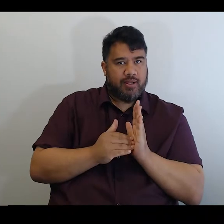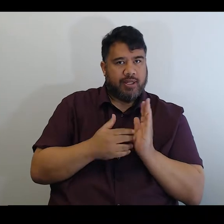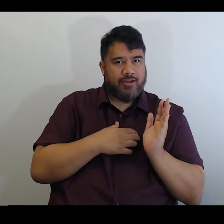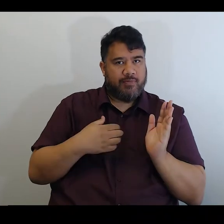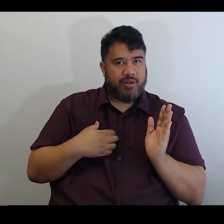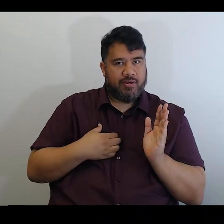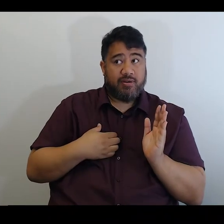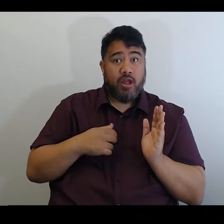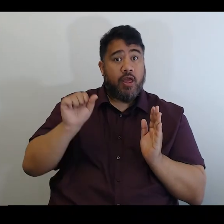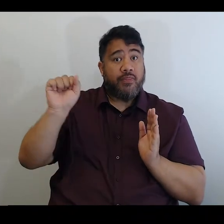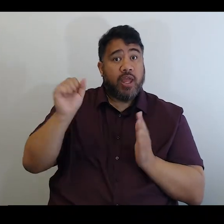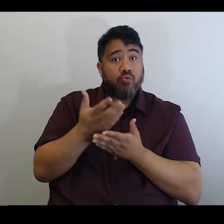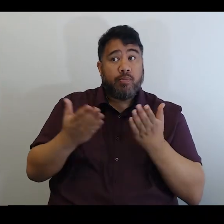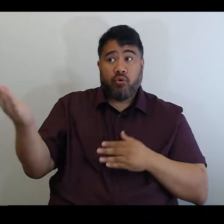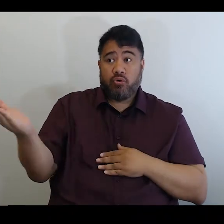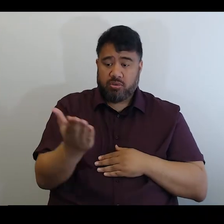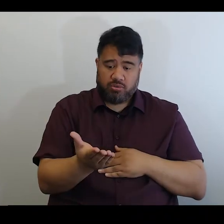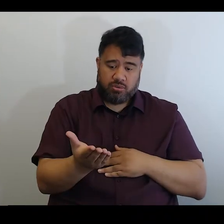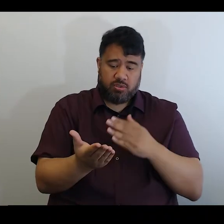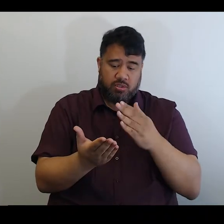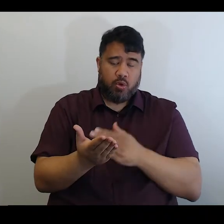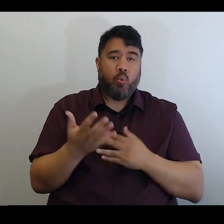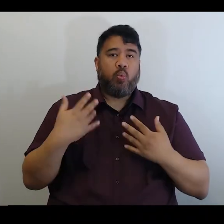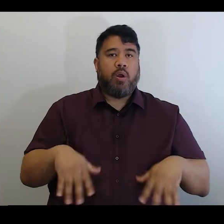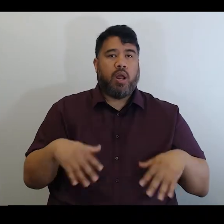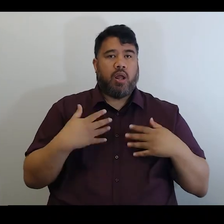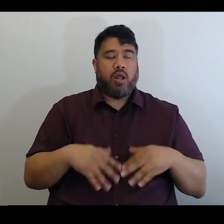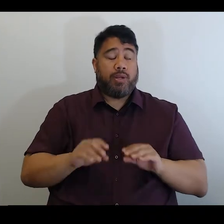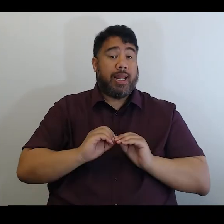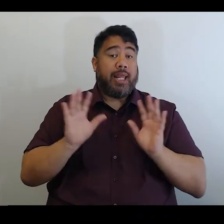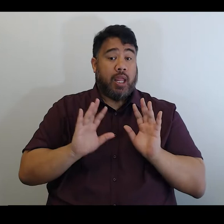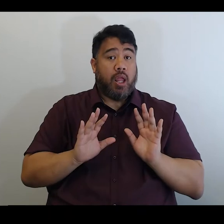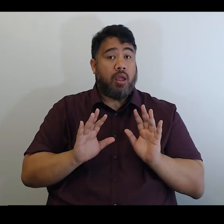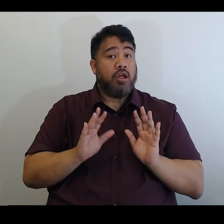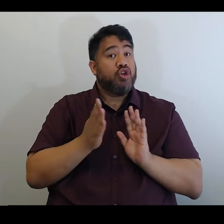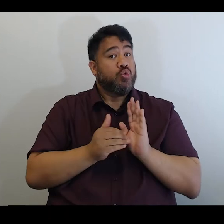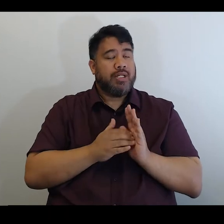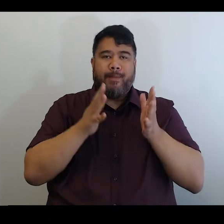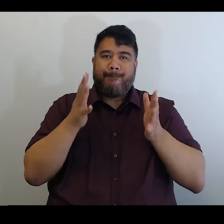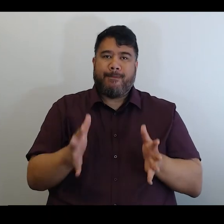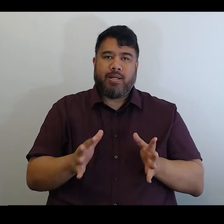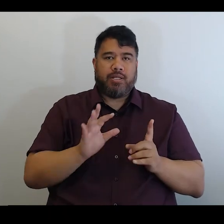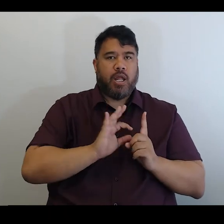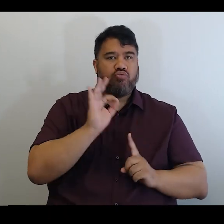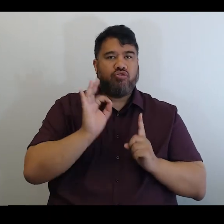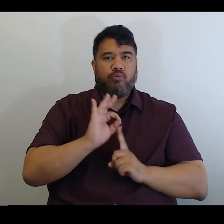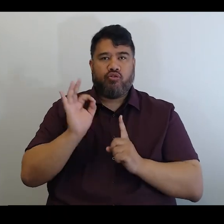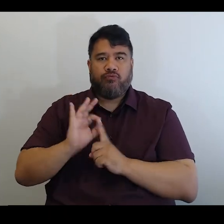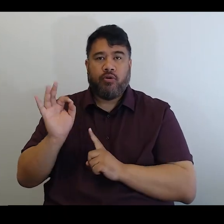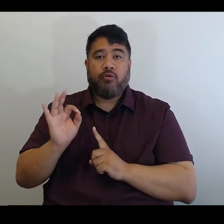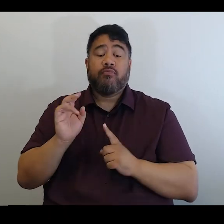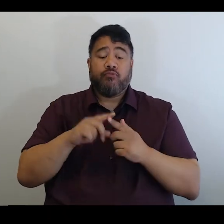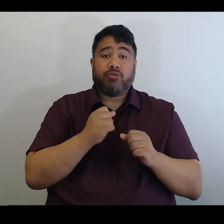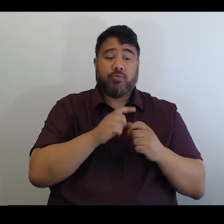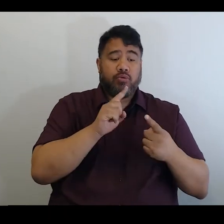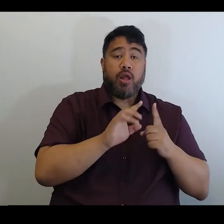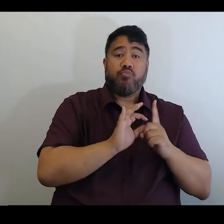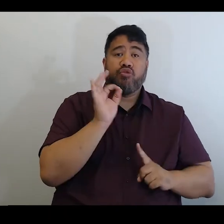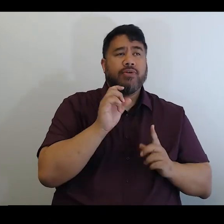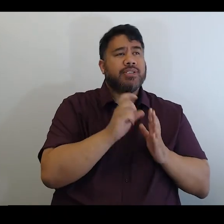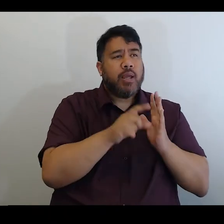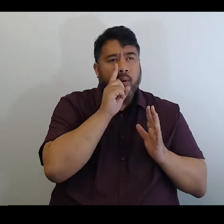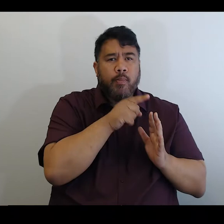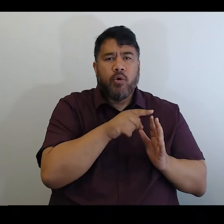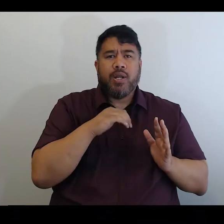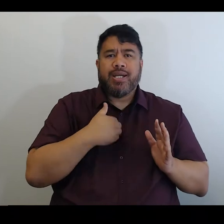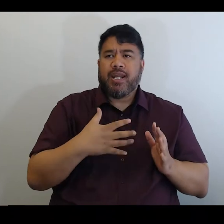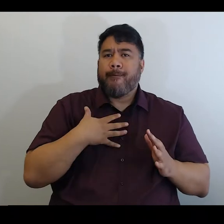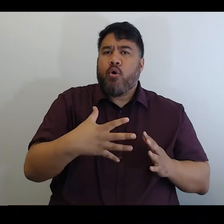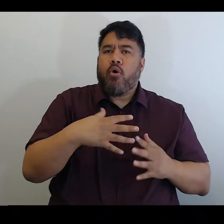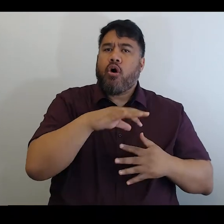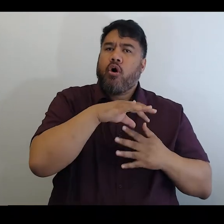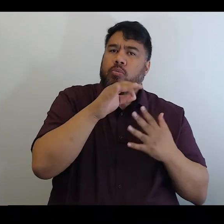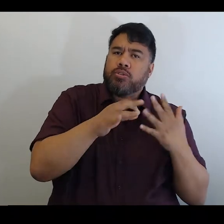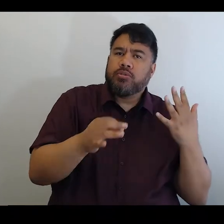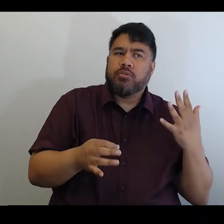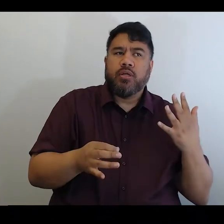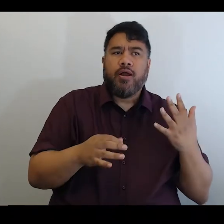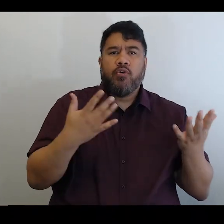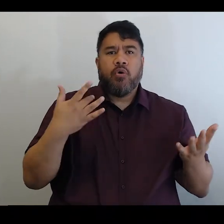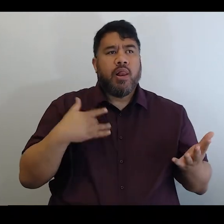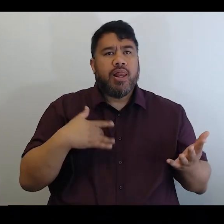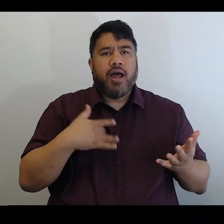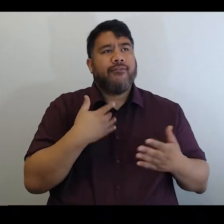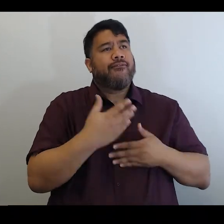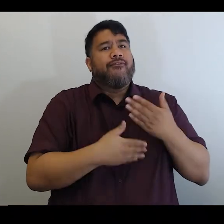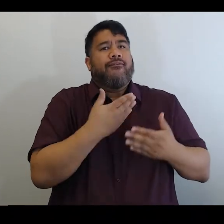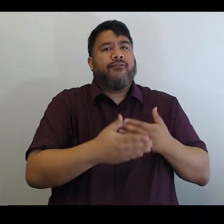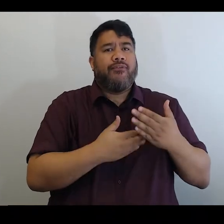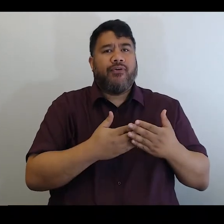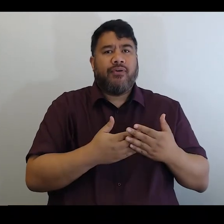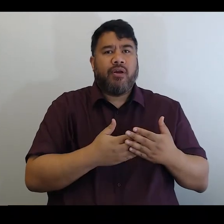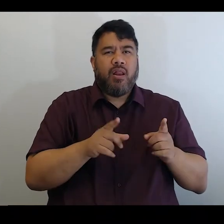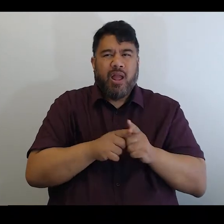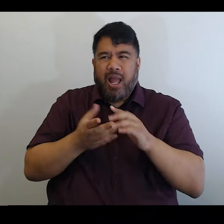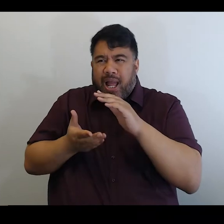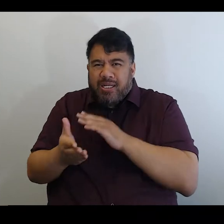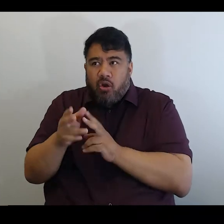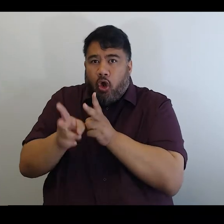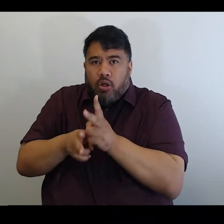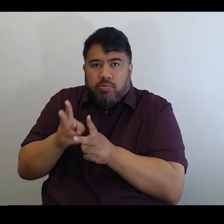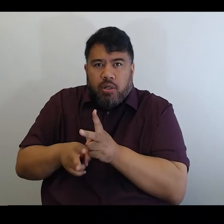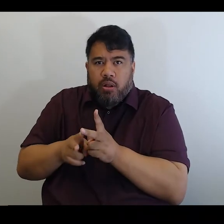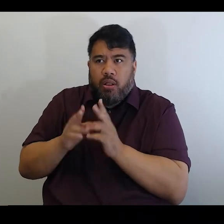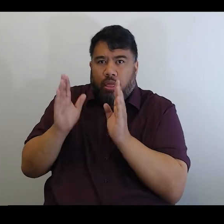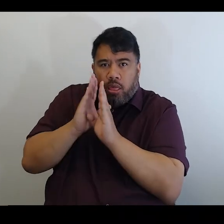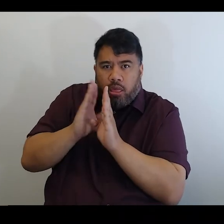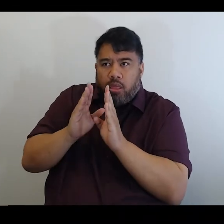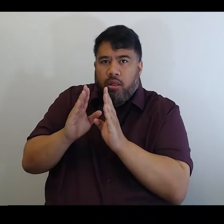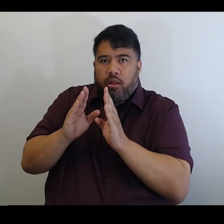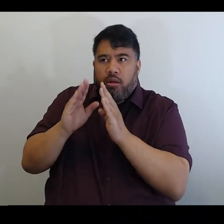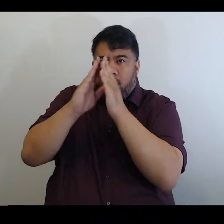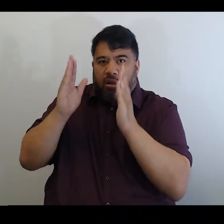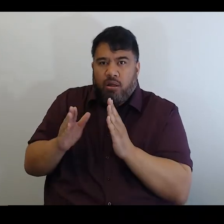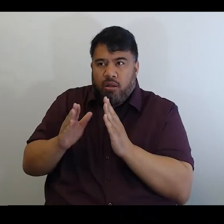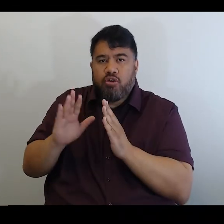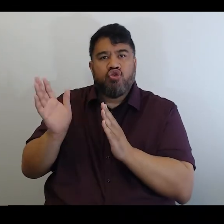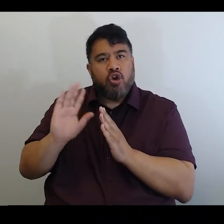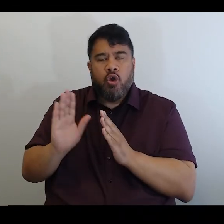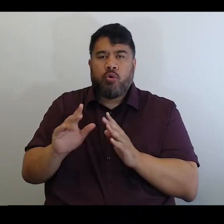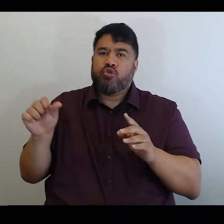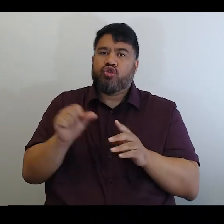The report told New Zealand that we must make progress on broadening the options that disabled people have to live in. In particular, must shift away from a reliance on institutional or facility based options to be considered to live up to Article 19 of the convention.